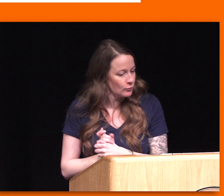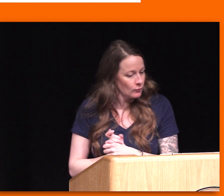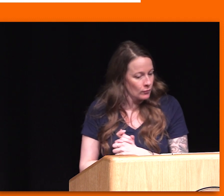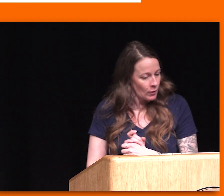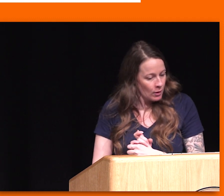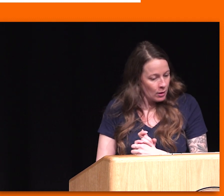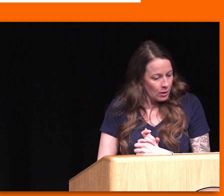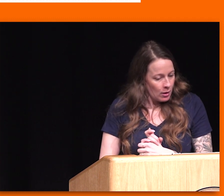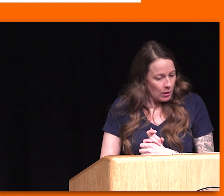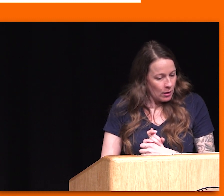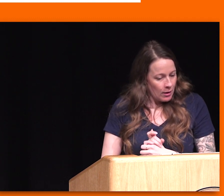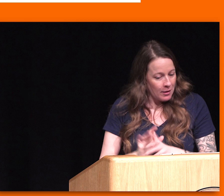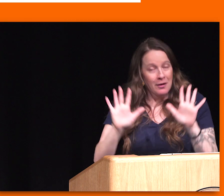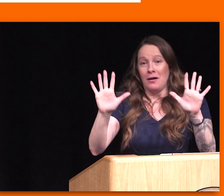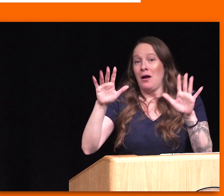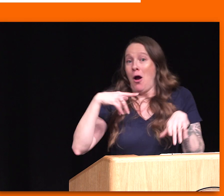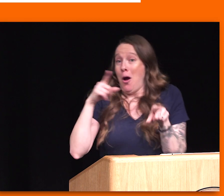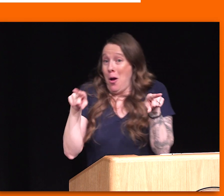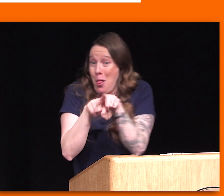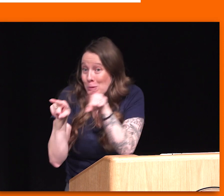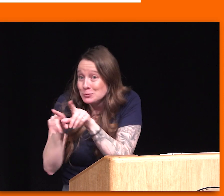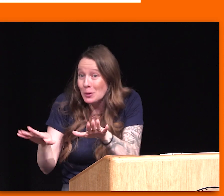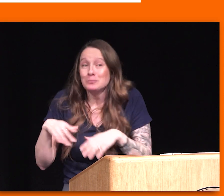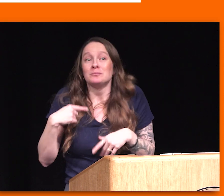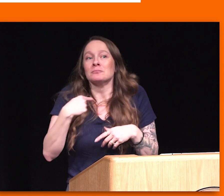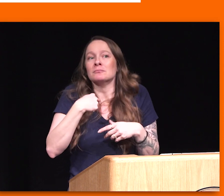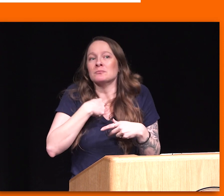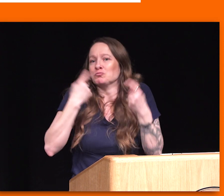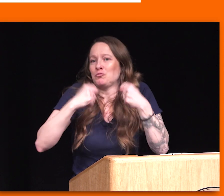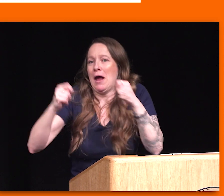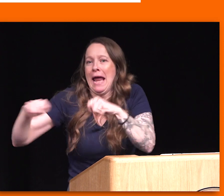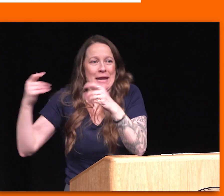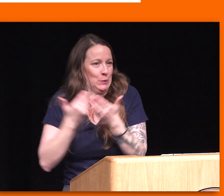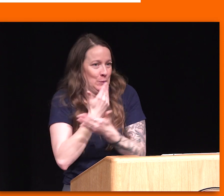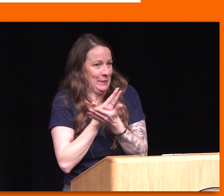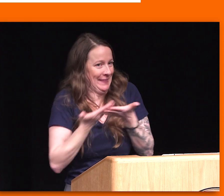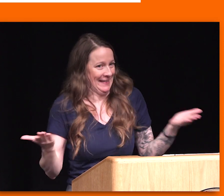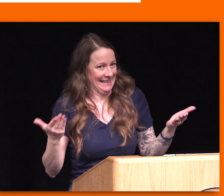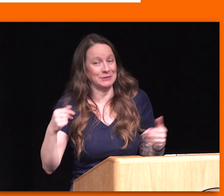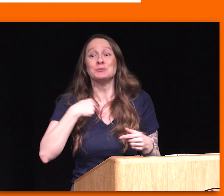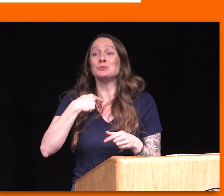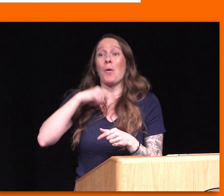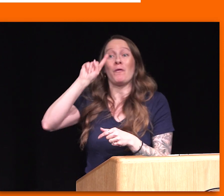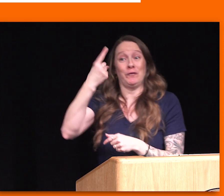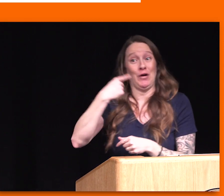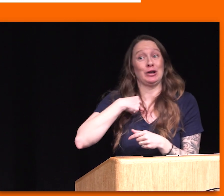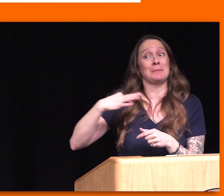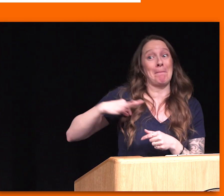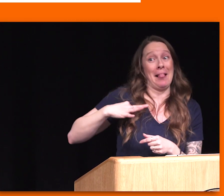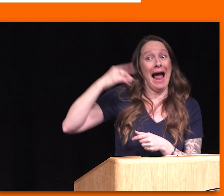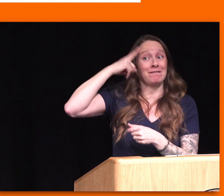you need in order for you to get into a PhD program. Also, I tried new things.